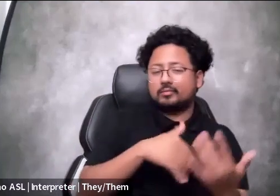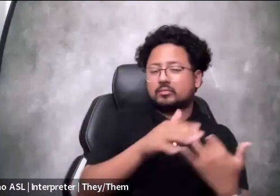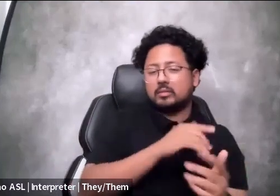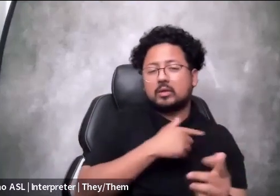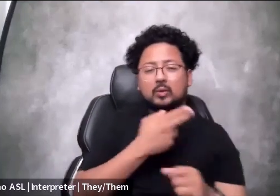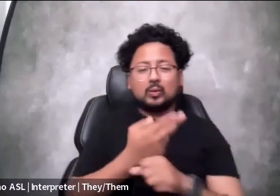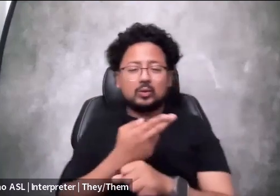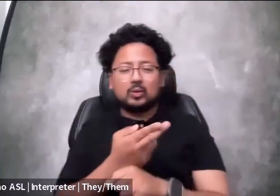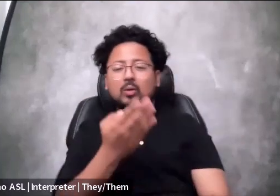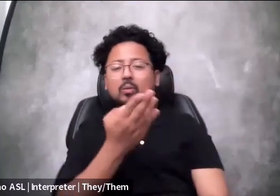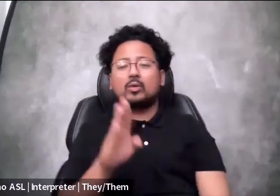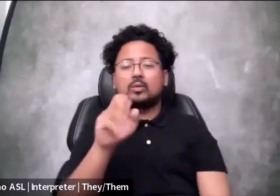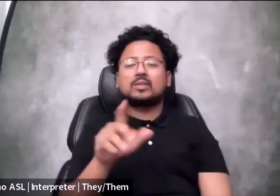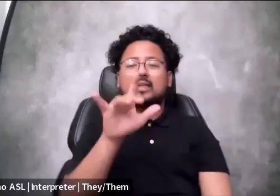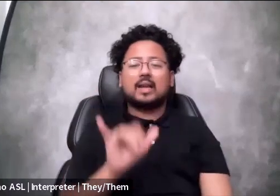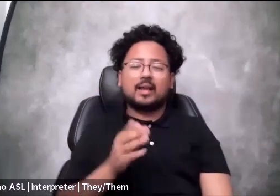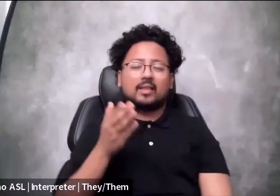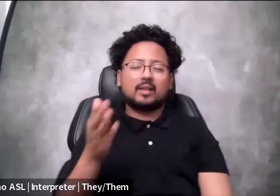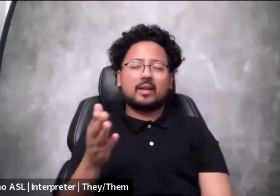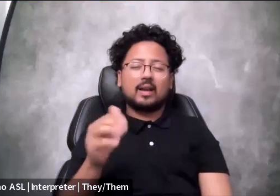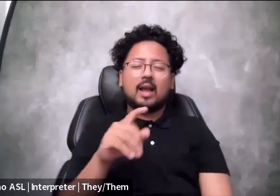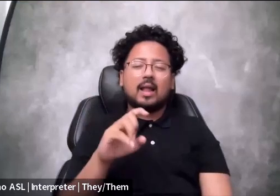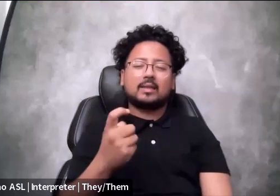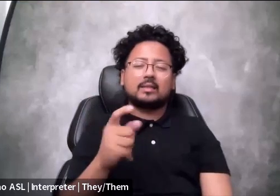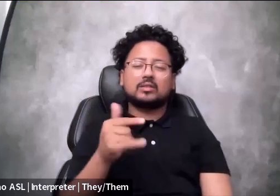It's Alex Gino. I'm a little bit on Facebook as author Alex Gino,